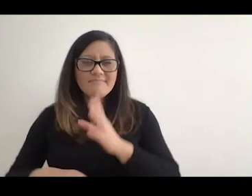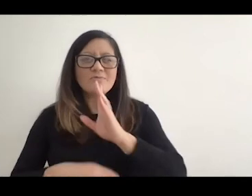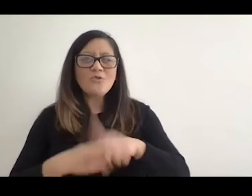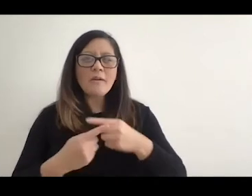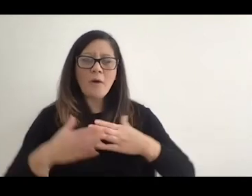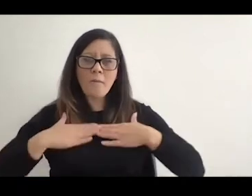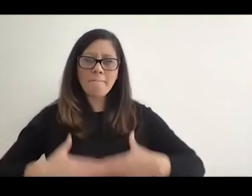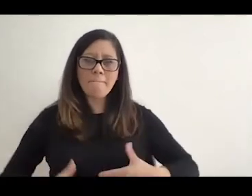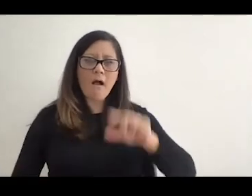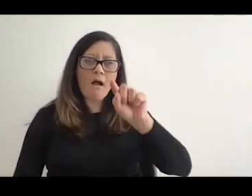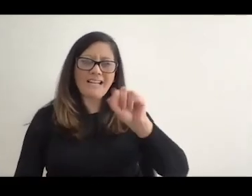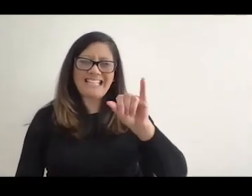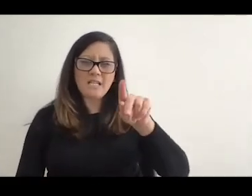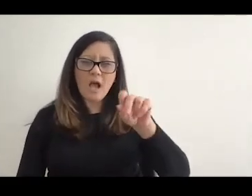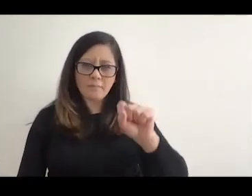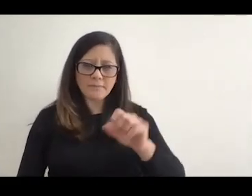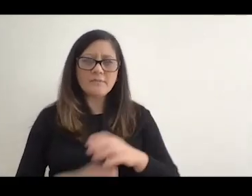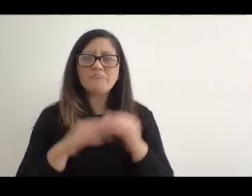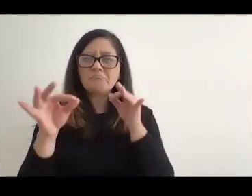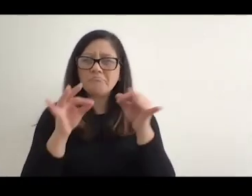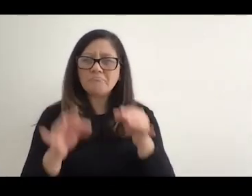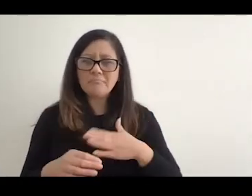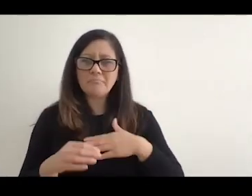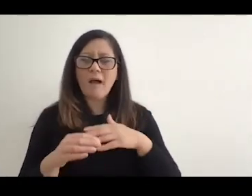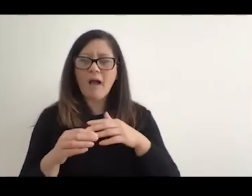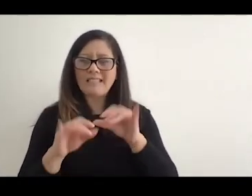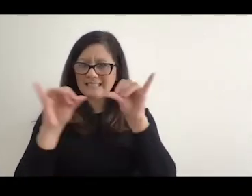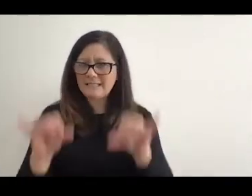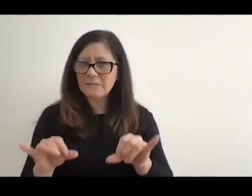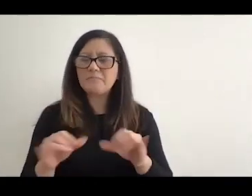body types and this will give you a bit of insight into my styling method.